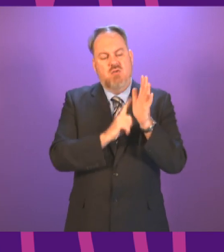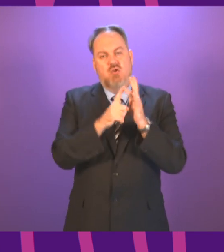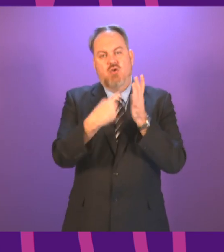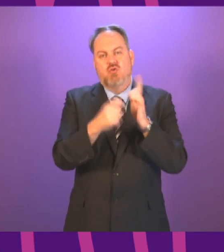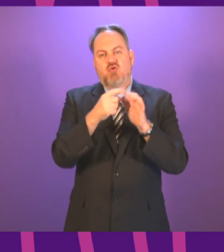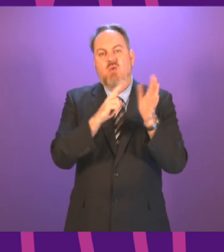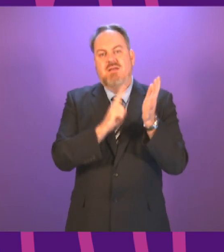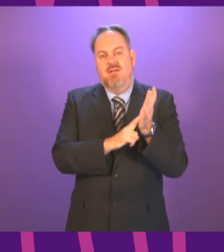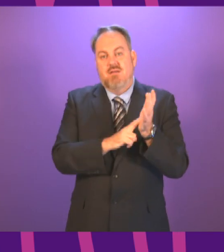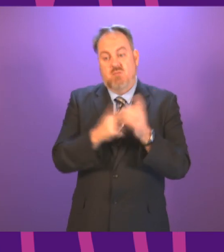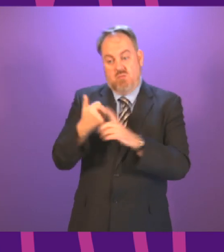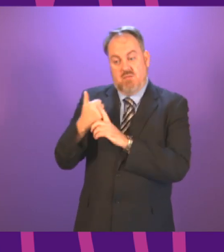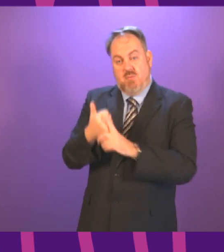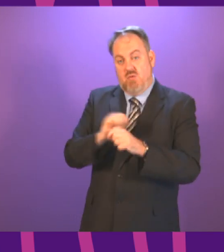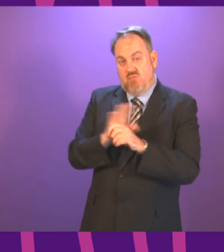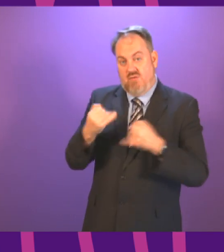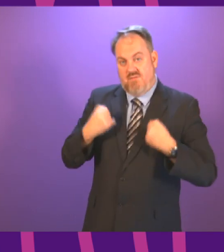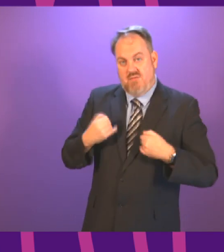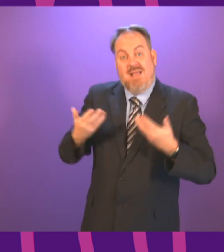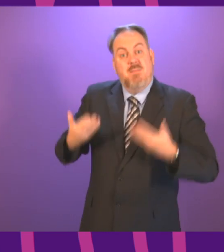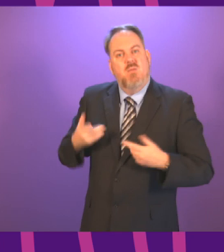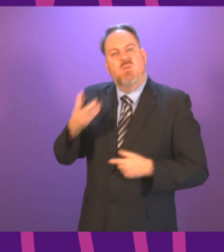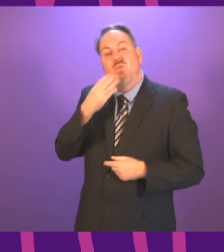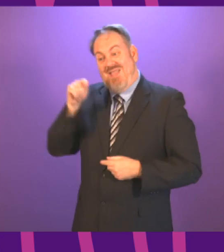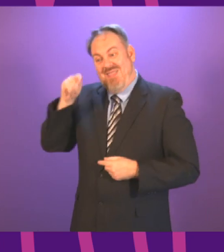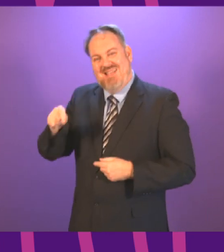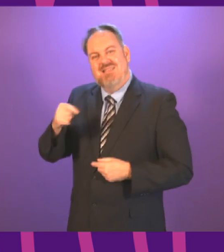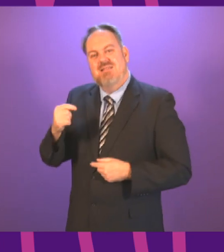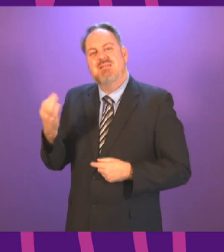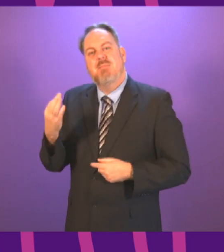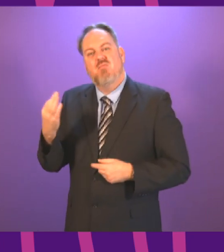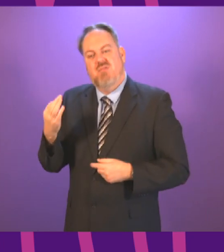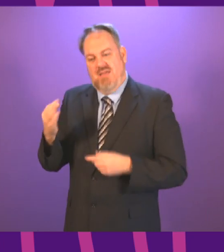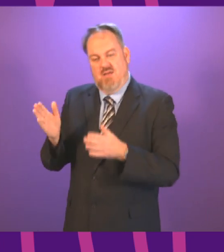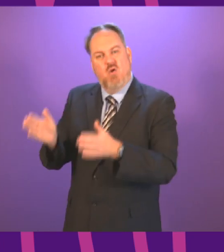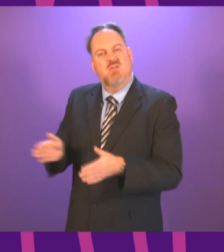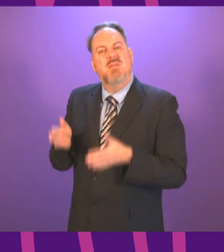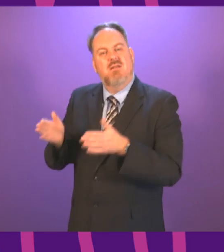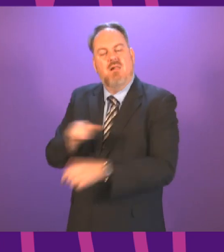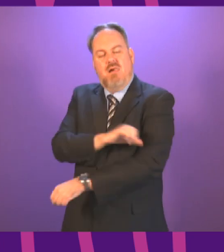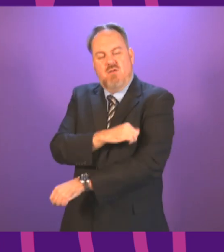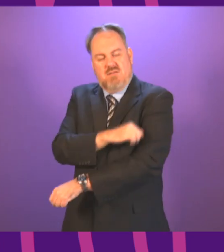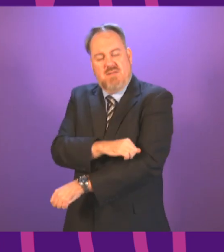It is currently helping with non-Covid procedures and consultations within the NHS.